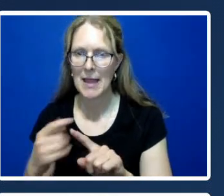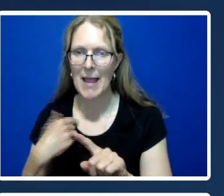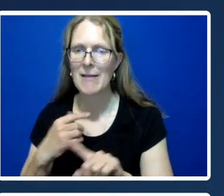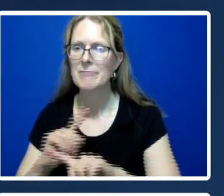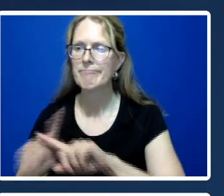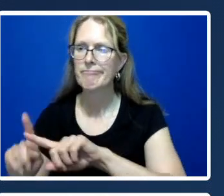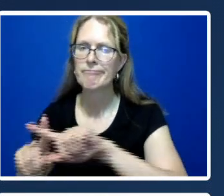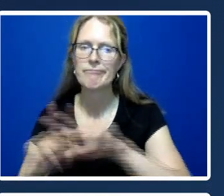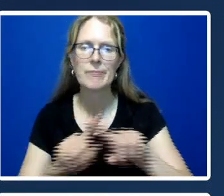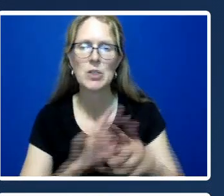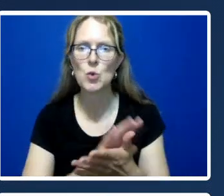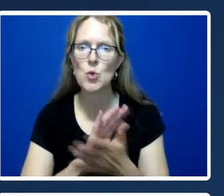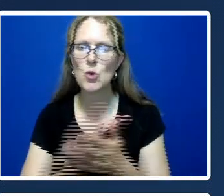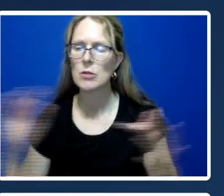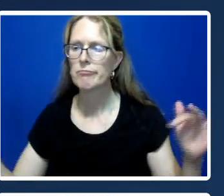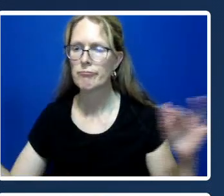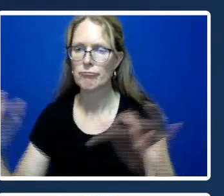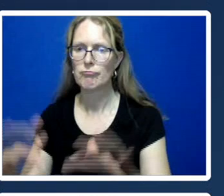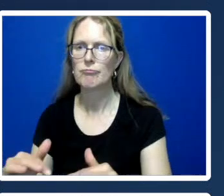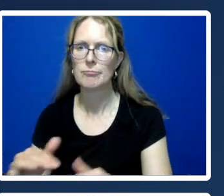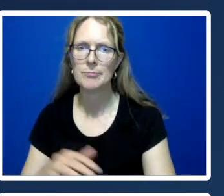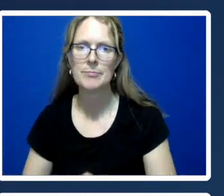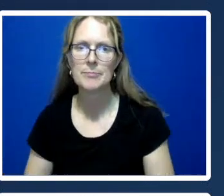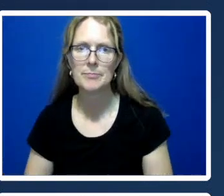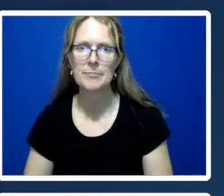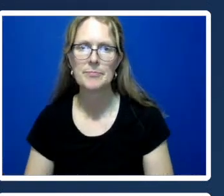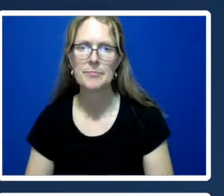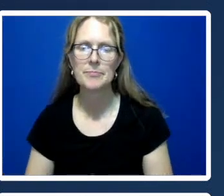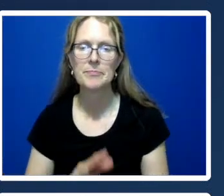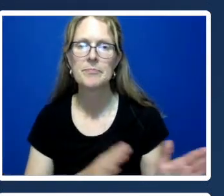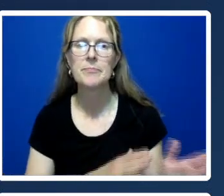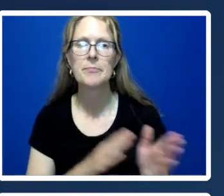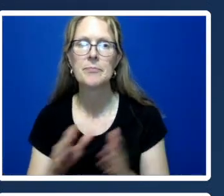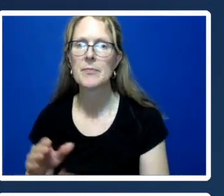And then we moved to Frankfort and had two projects there. One,